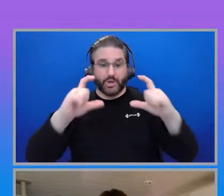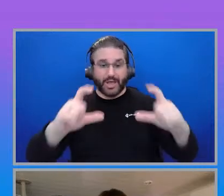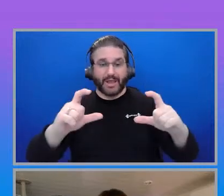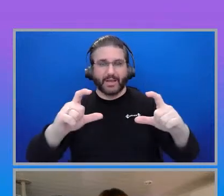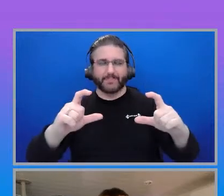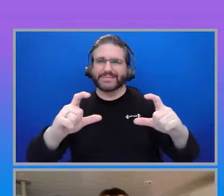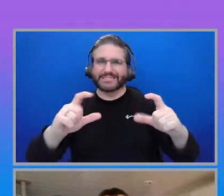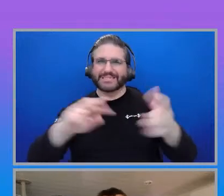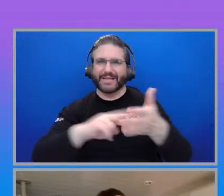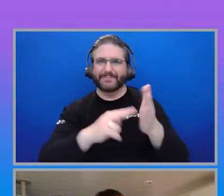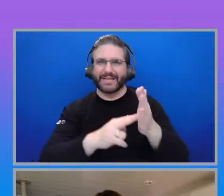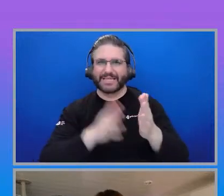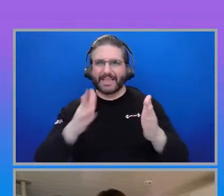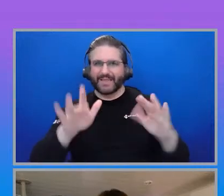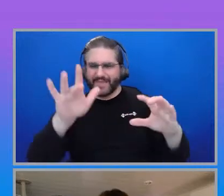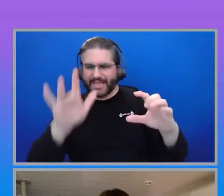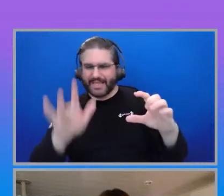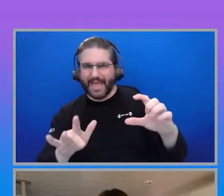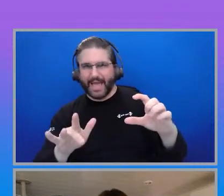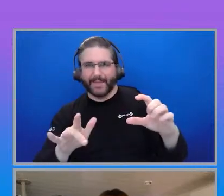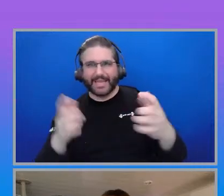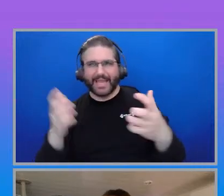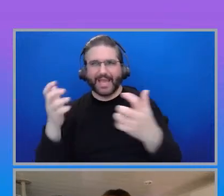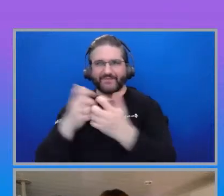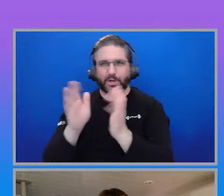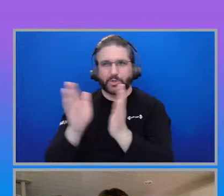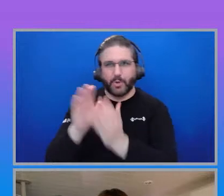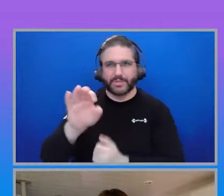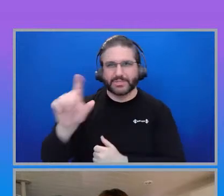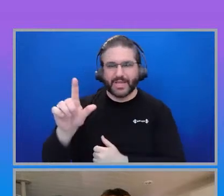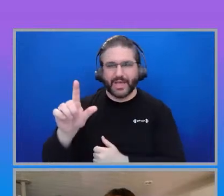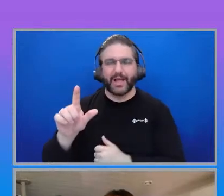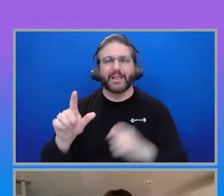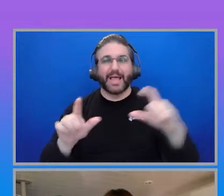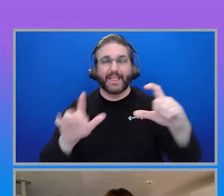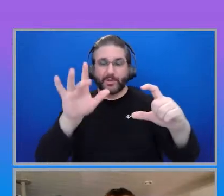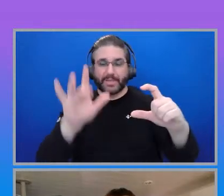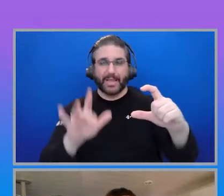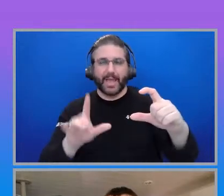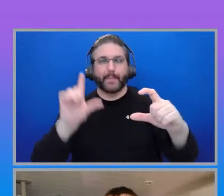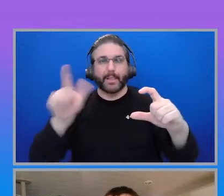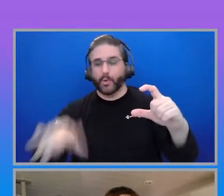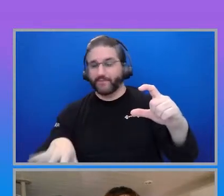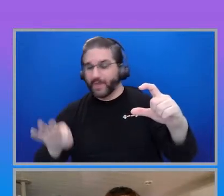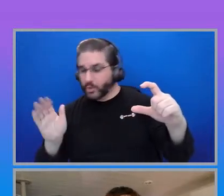because it can't put it into a small cell, if it then finds a